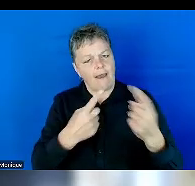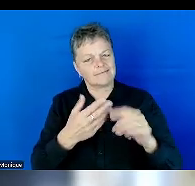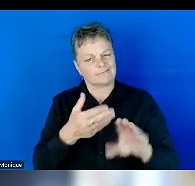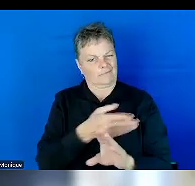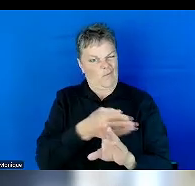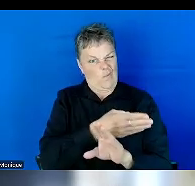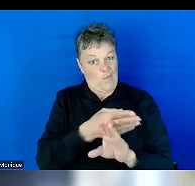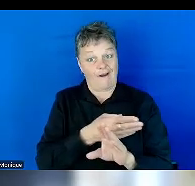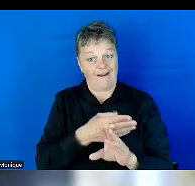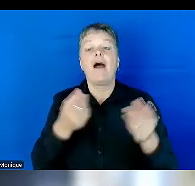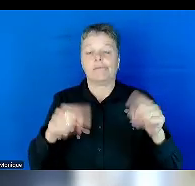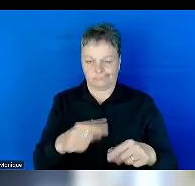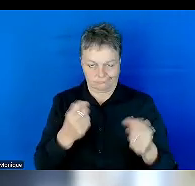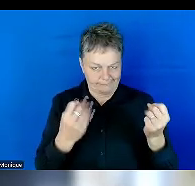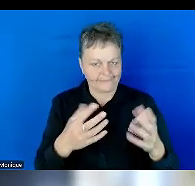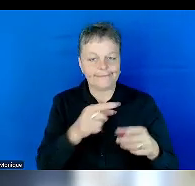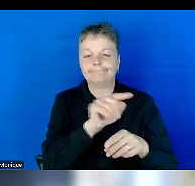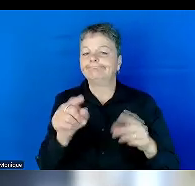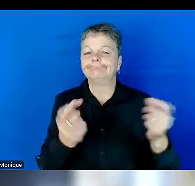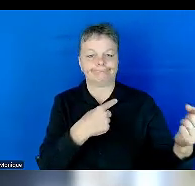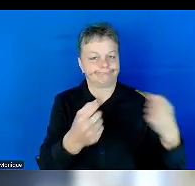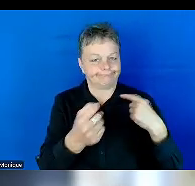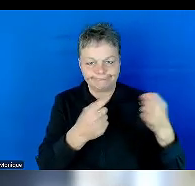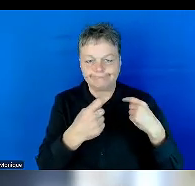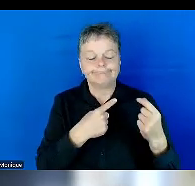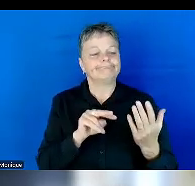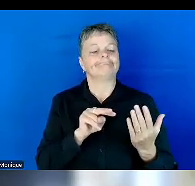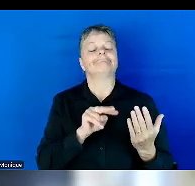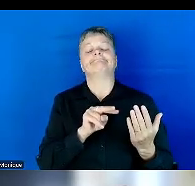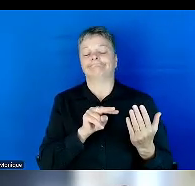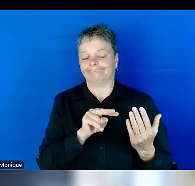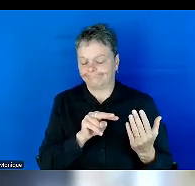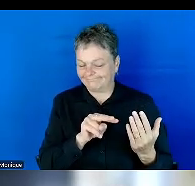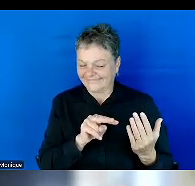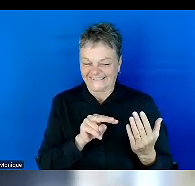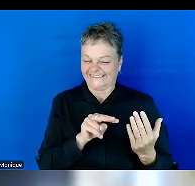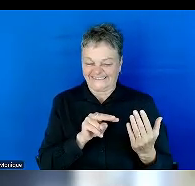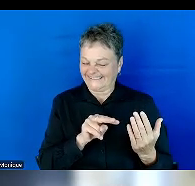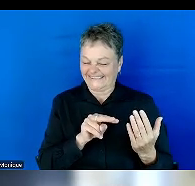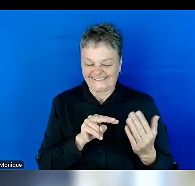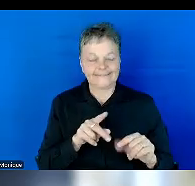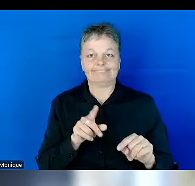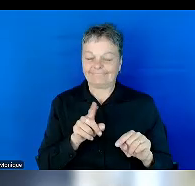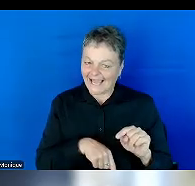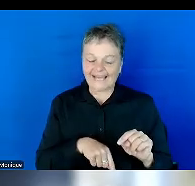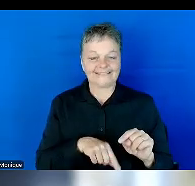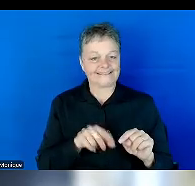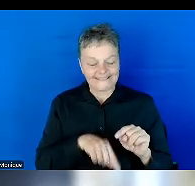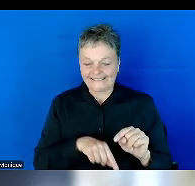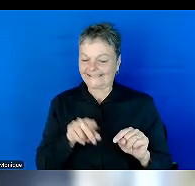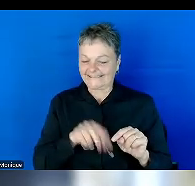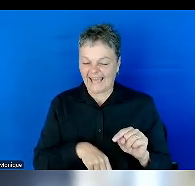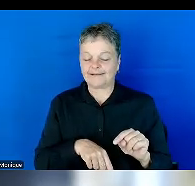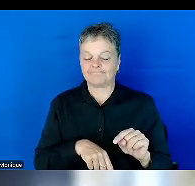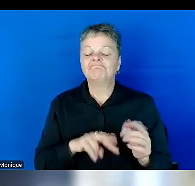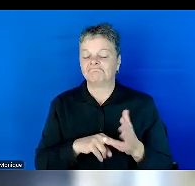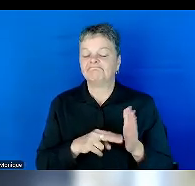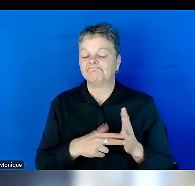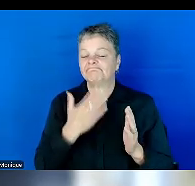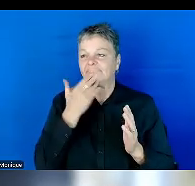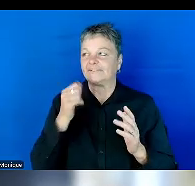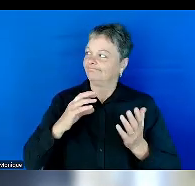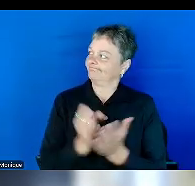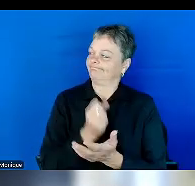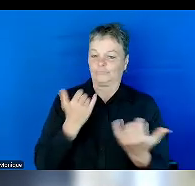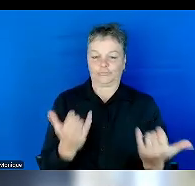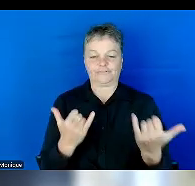So, um, I did want to give just a a list of what some things that we can we we don't help with,